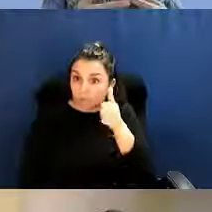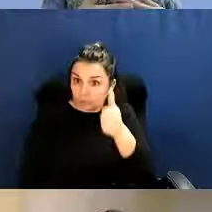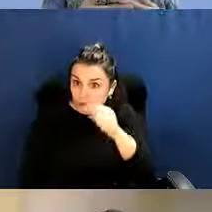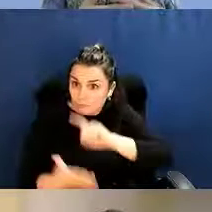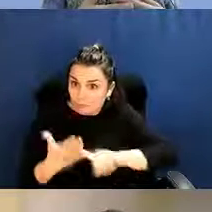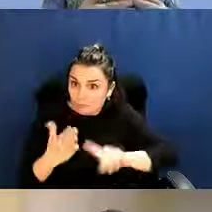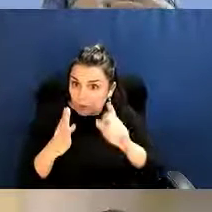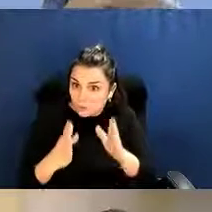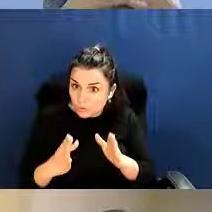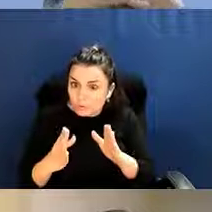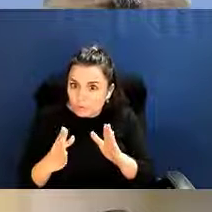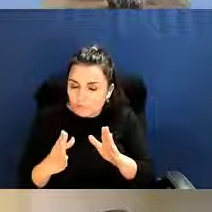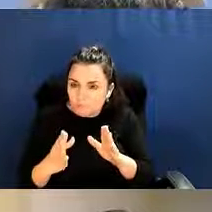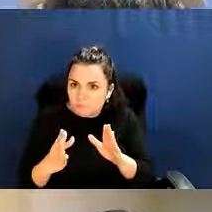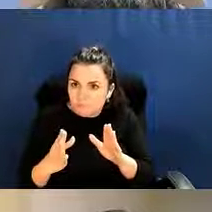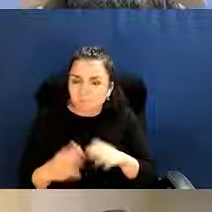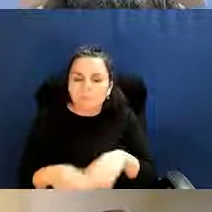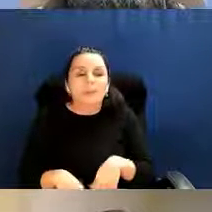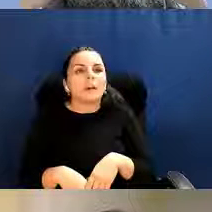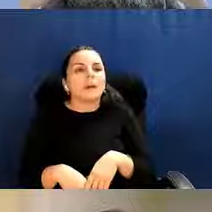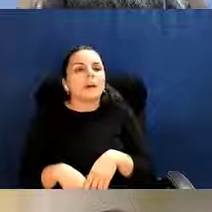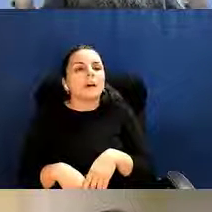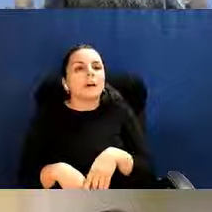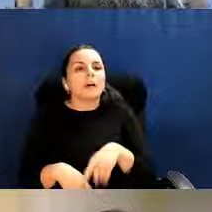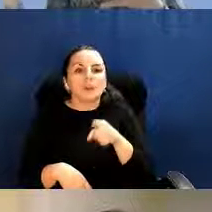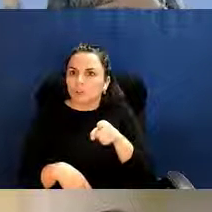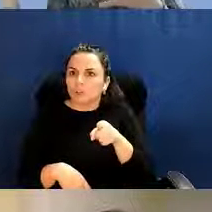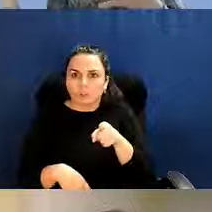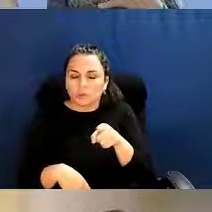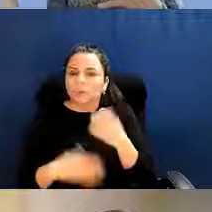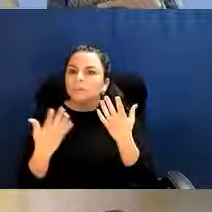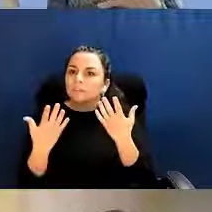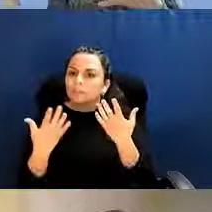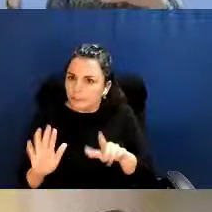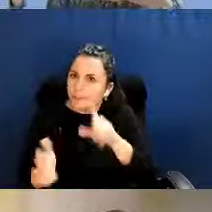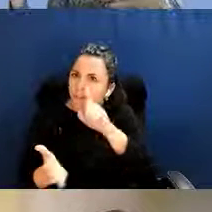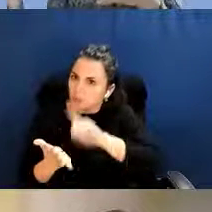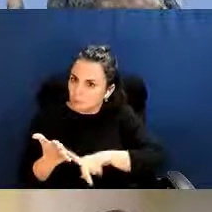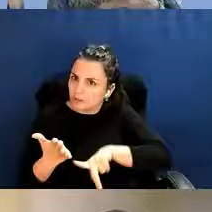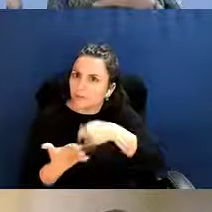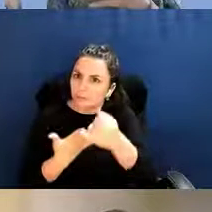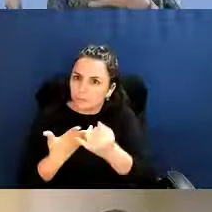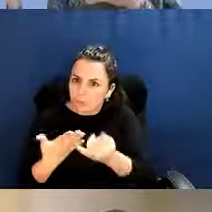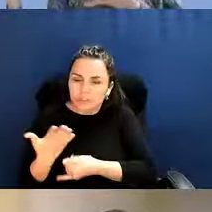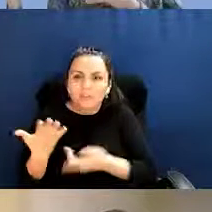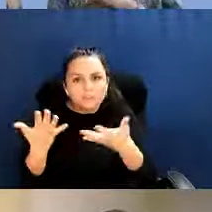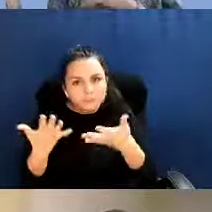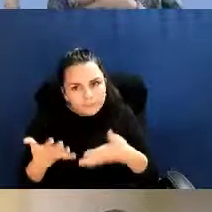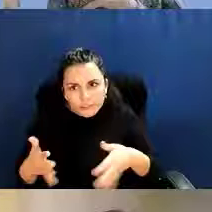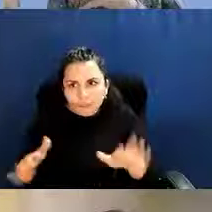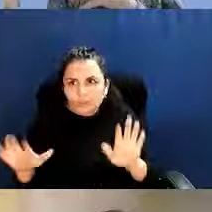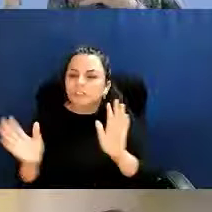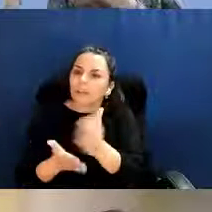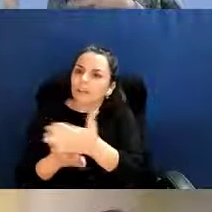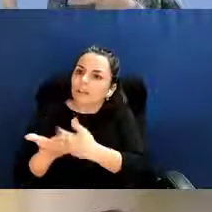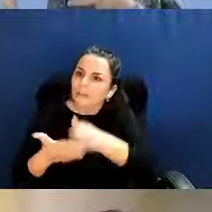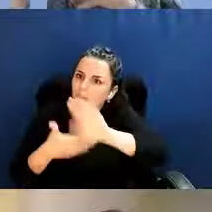and that you did a research in the past, you've collected information and materials in the past,